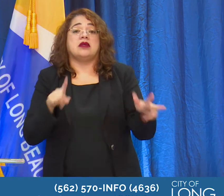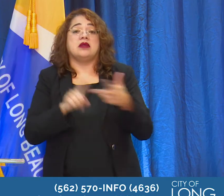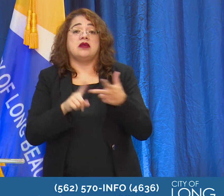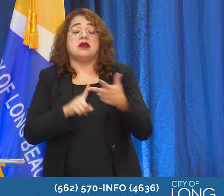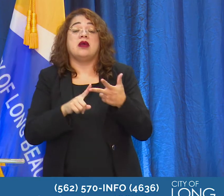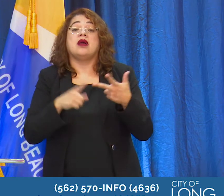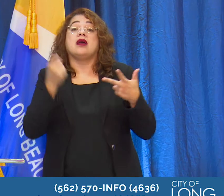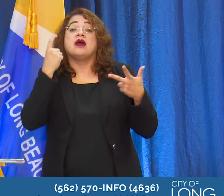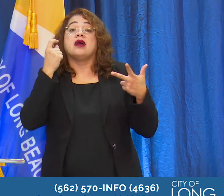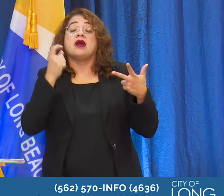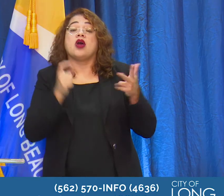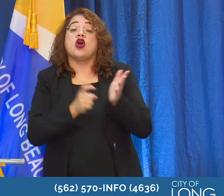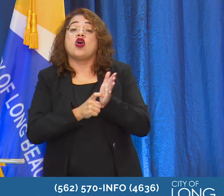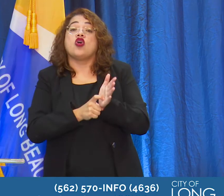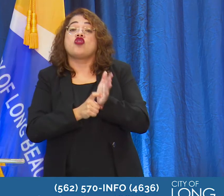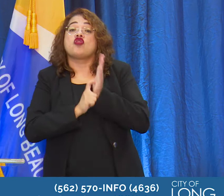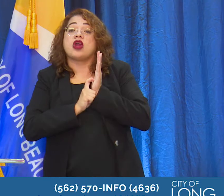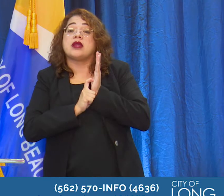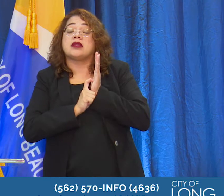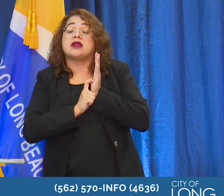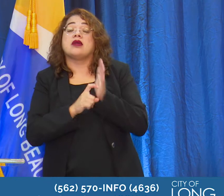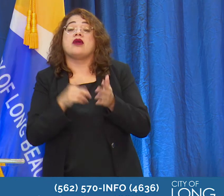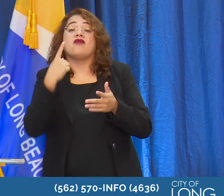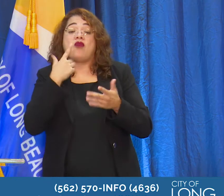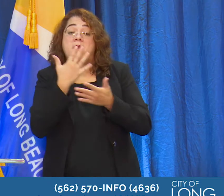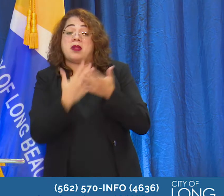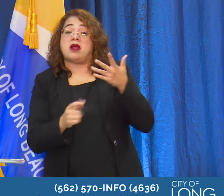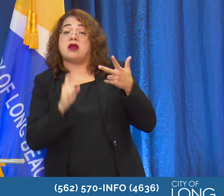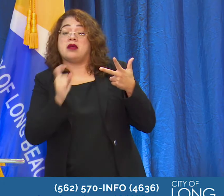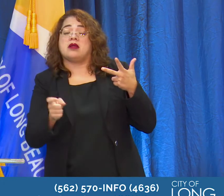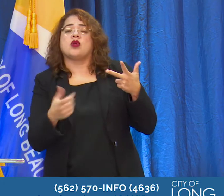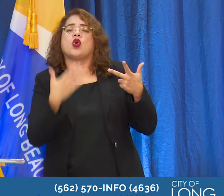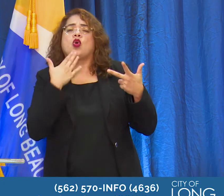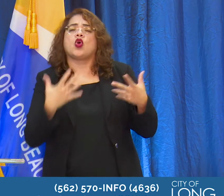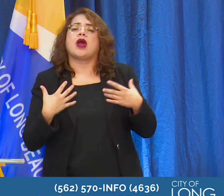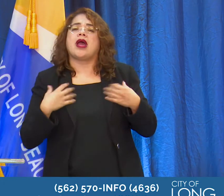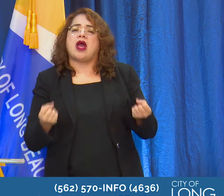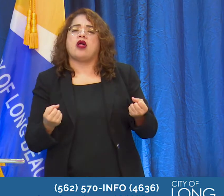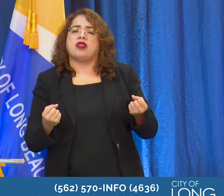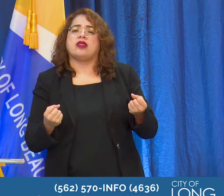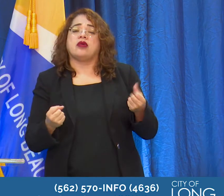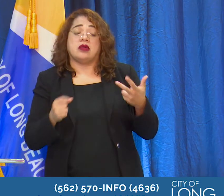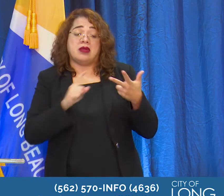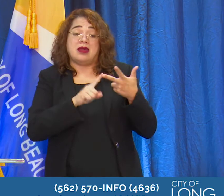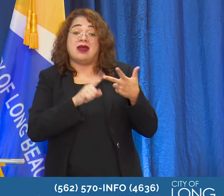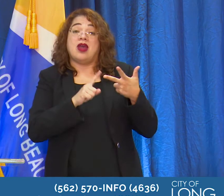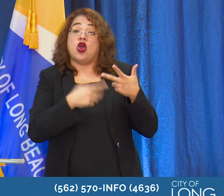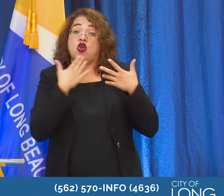which broadly requires that you be in good health, though there are a few travel restrictions as well.